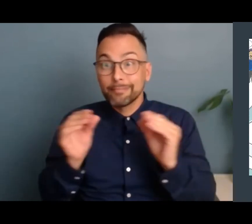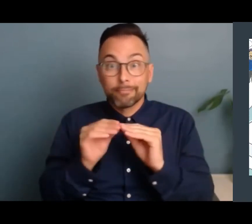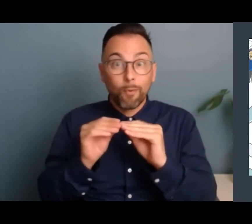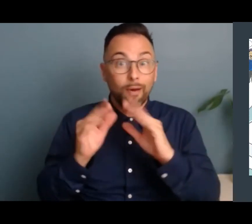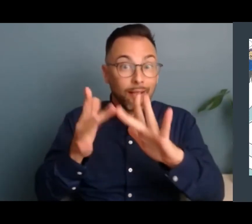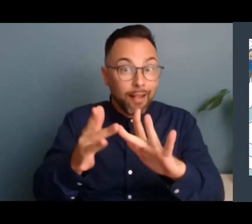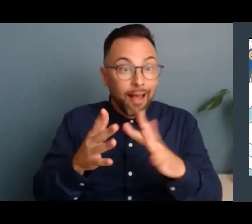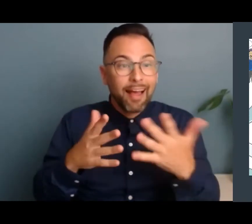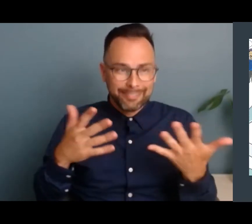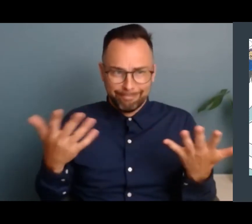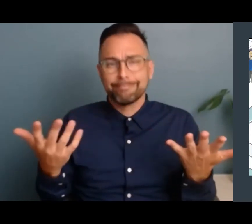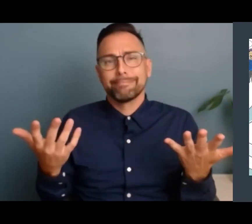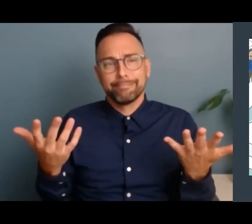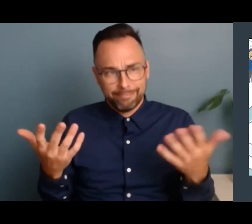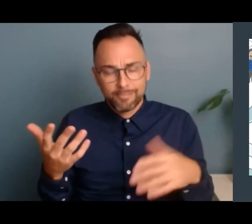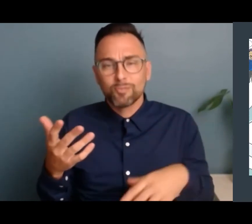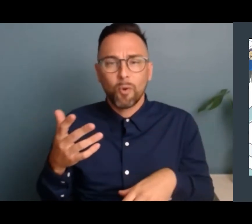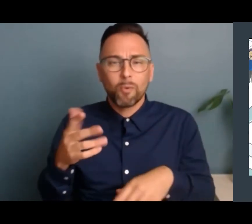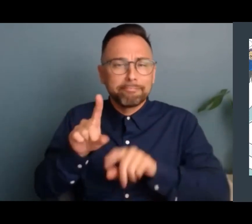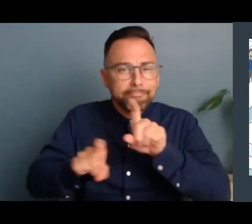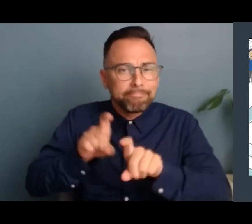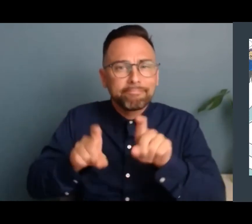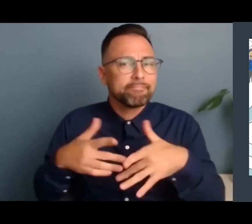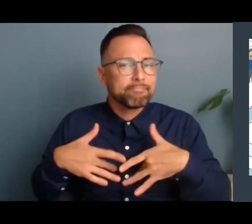Classes are held online more increasingly.